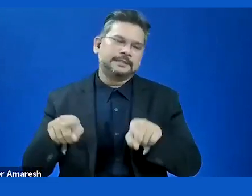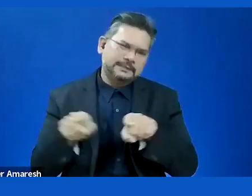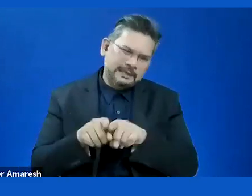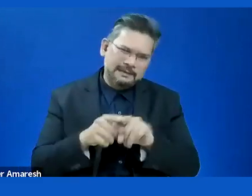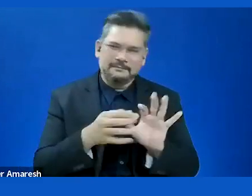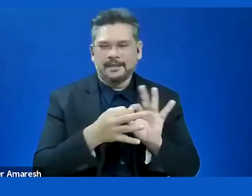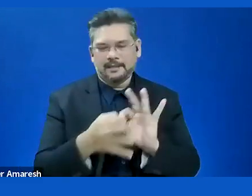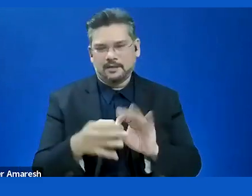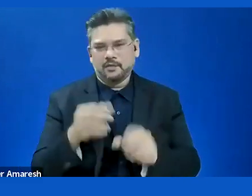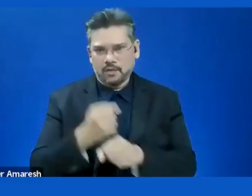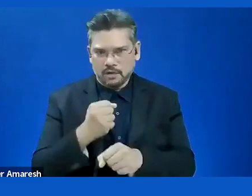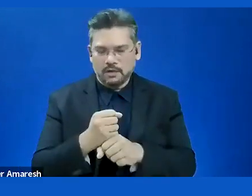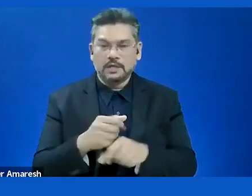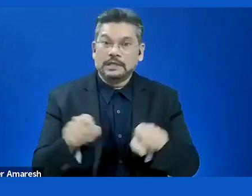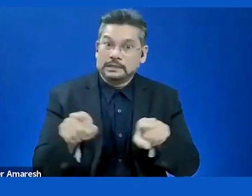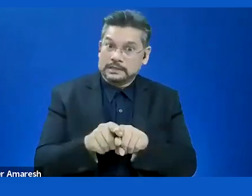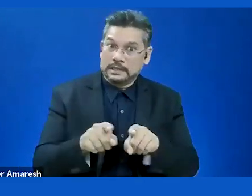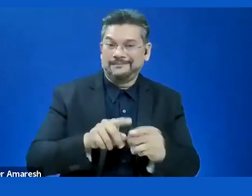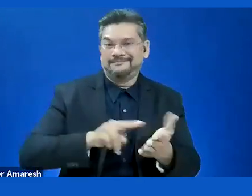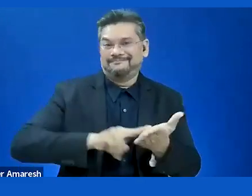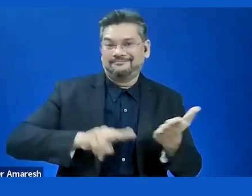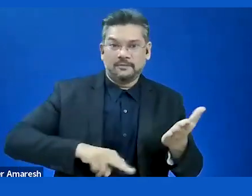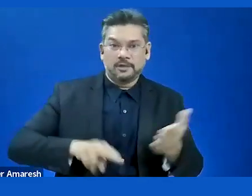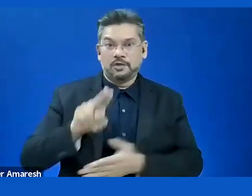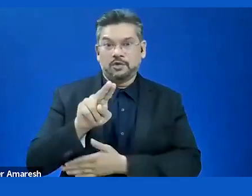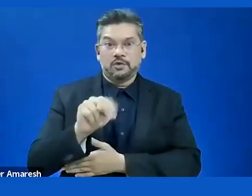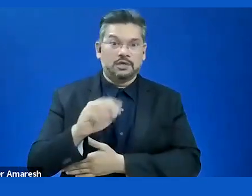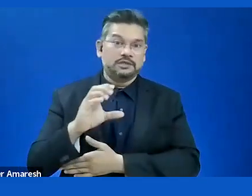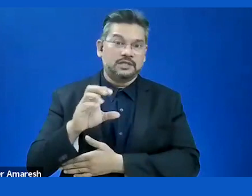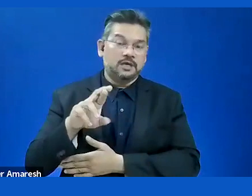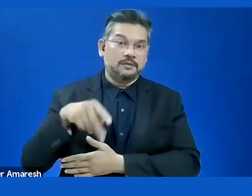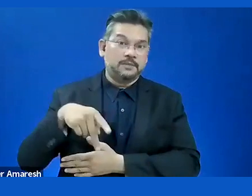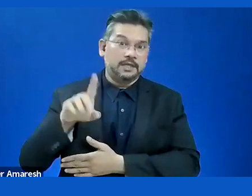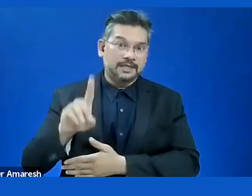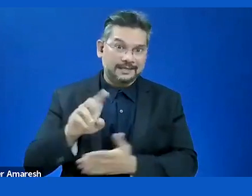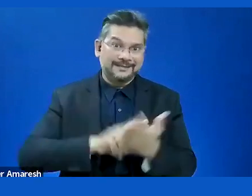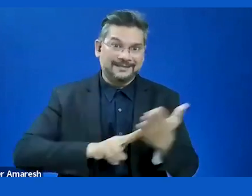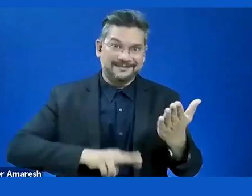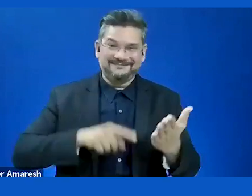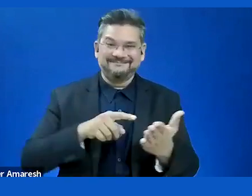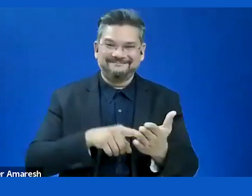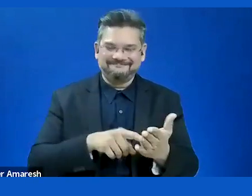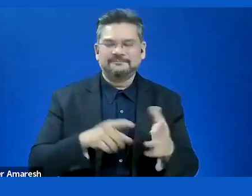the Rights of Persons With Disabilities, which the European Union has ratified itself. The